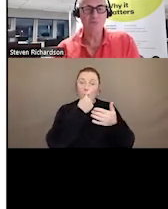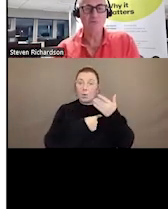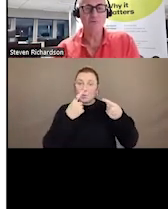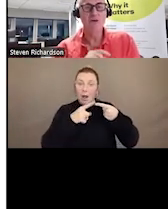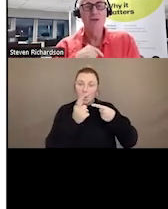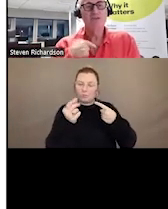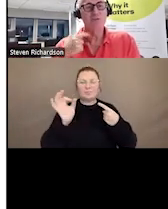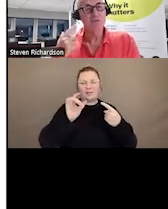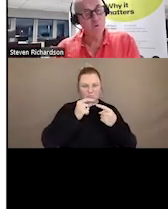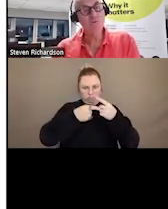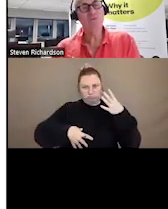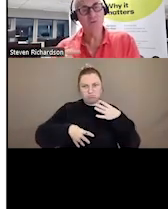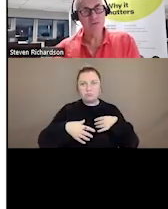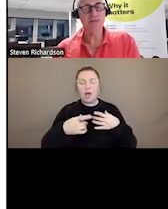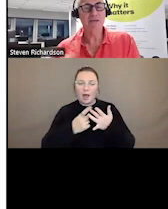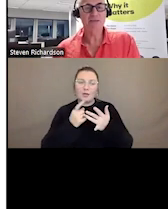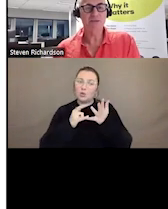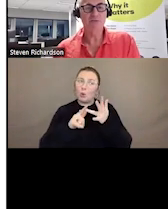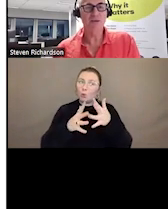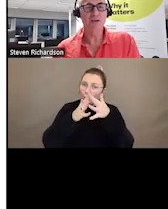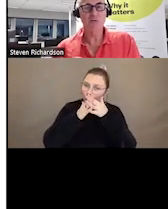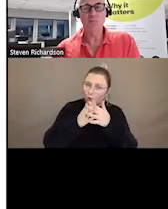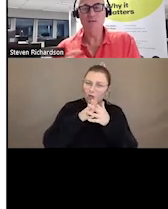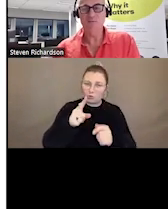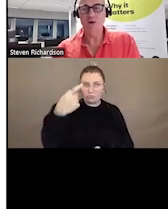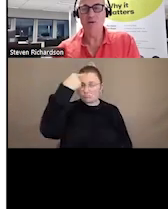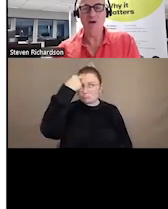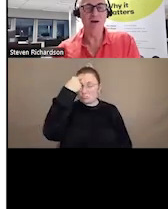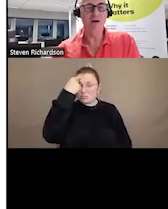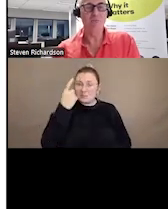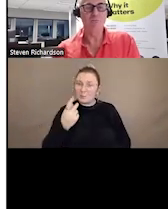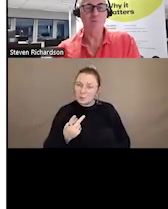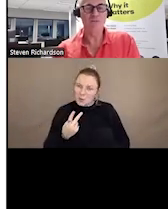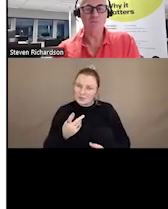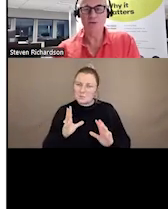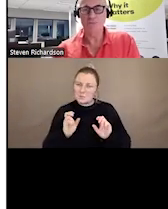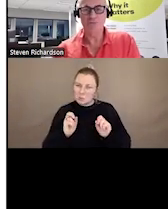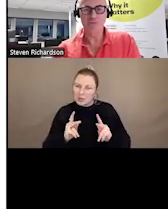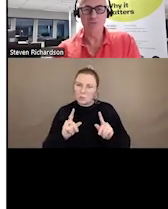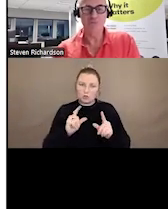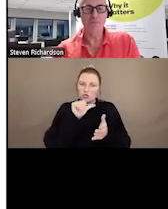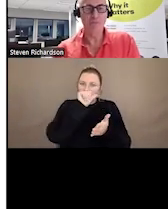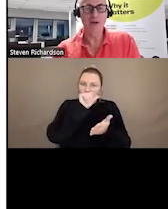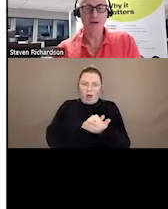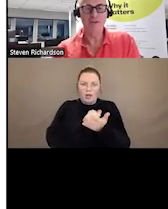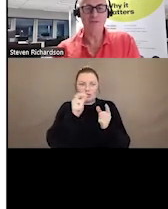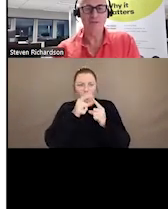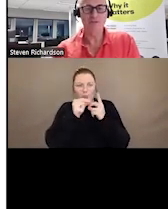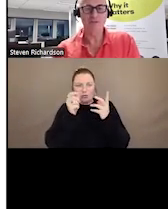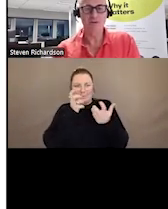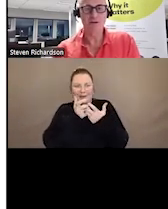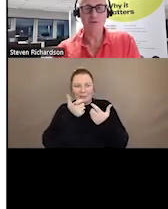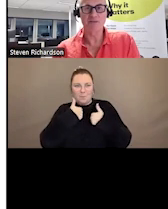to you. It is worth seriously considering what is the right option for you as far as being